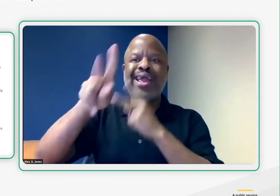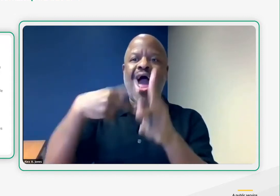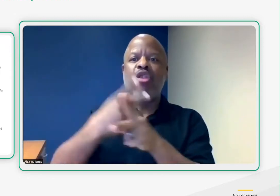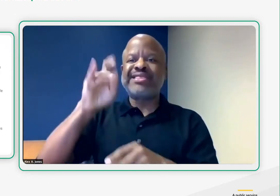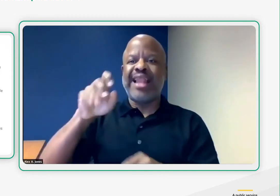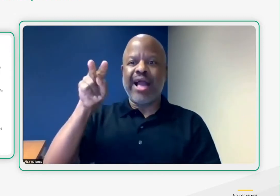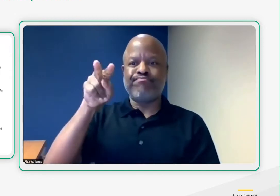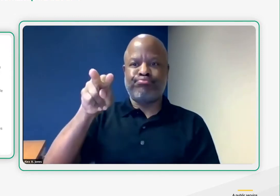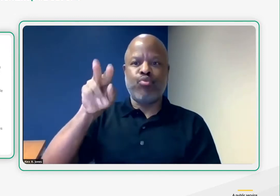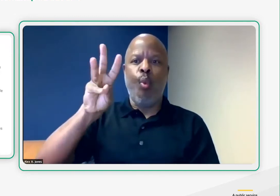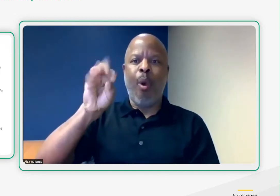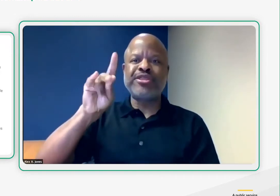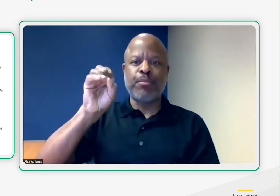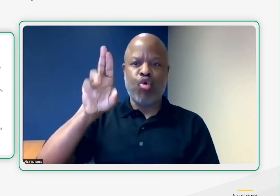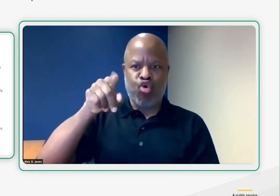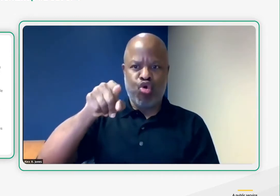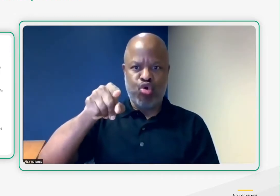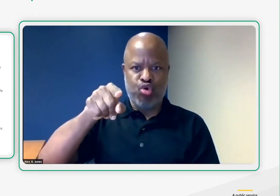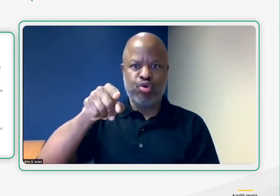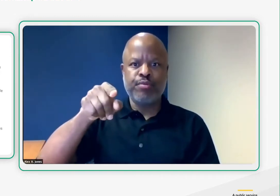So again, this is a webinar-style presentation.